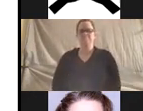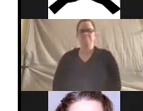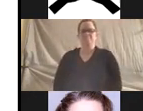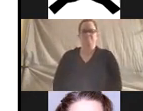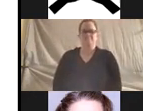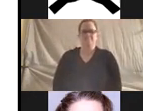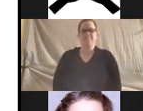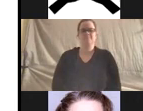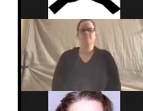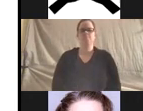So we can go on to the next slide.